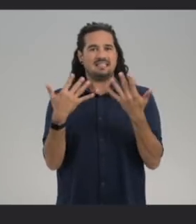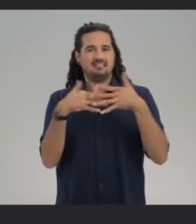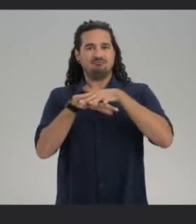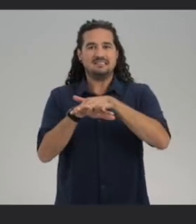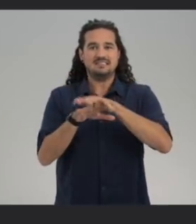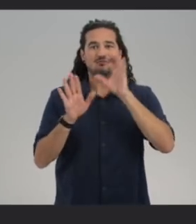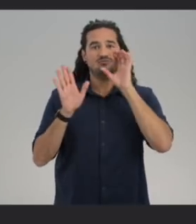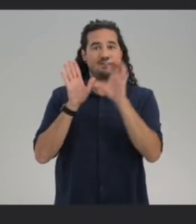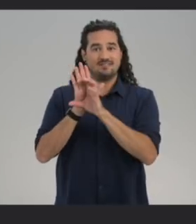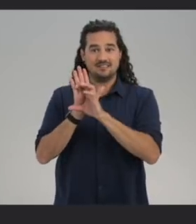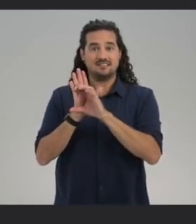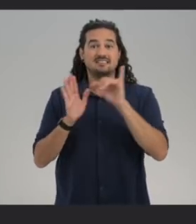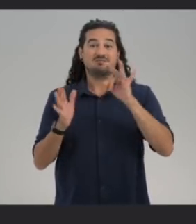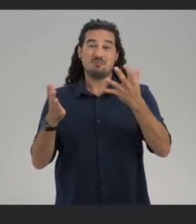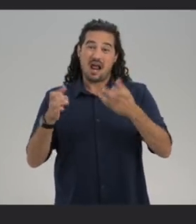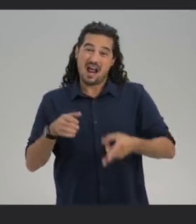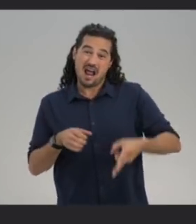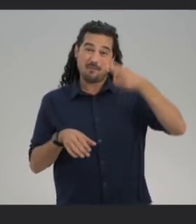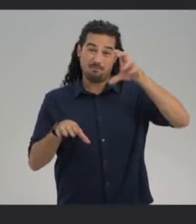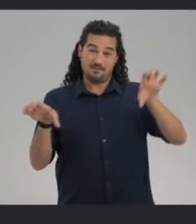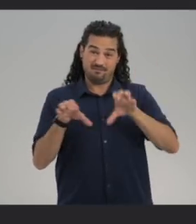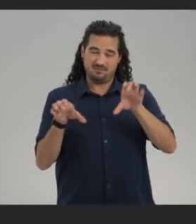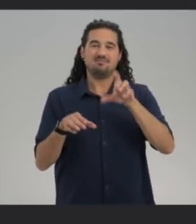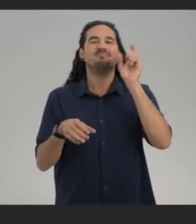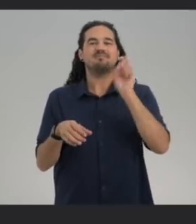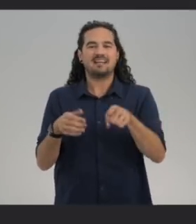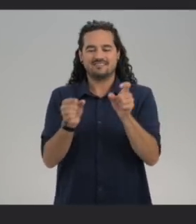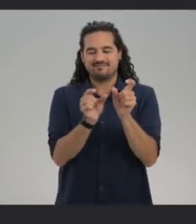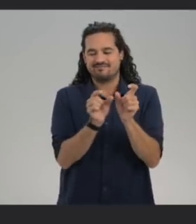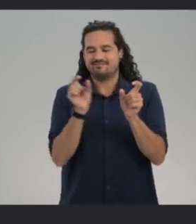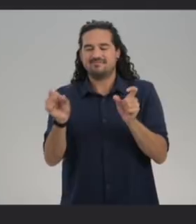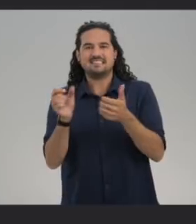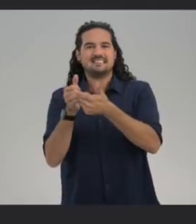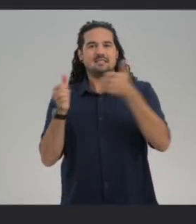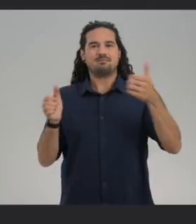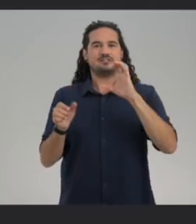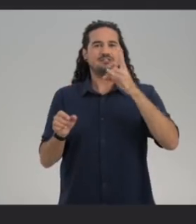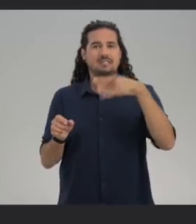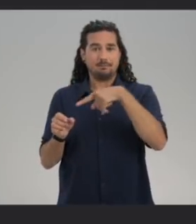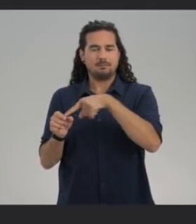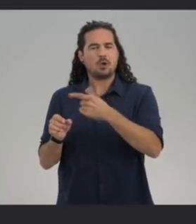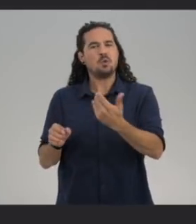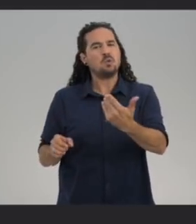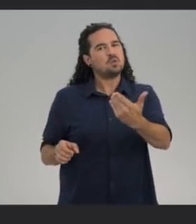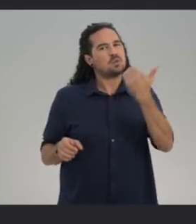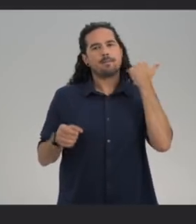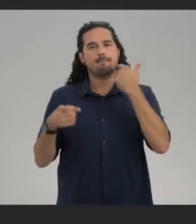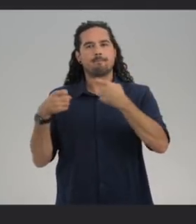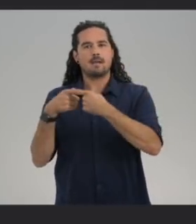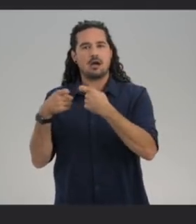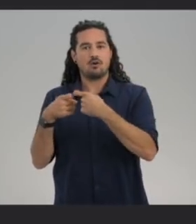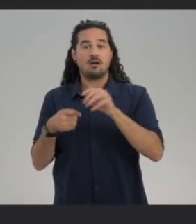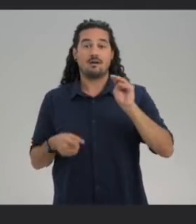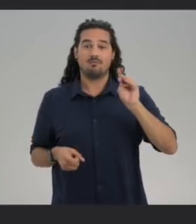To get great graphics performance, they have to use a discrete chip which consumes a lot of power. M1 is different.